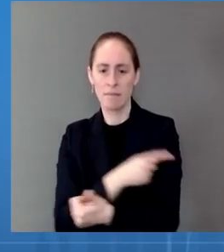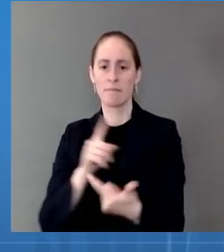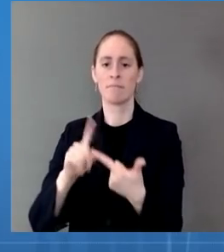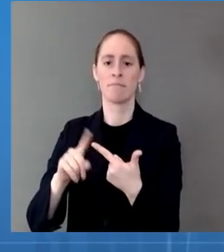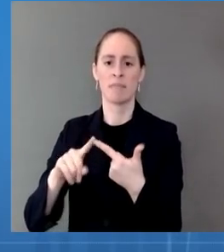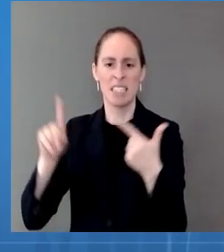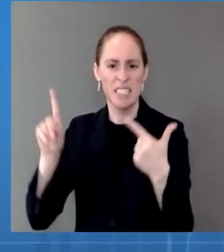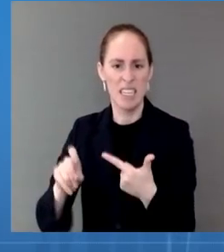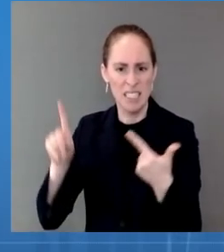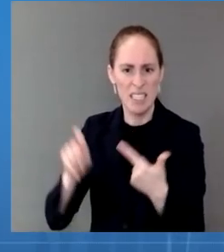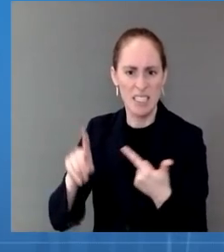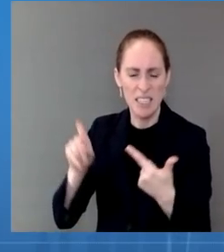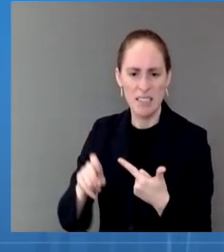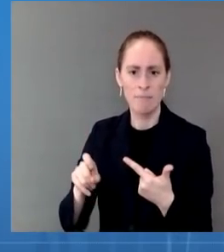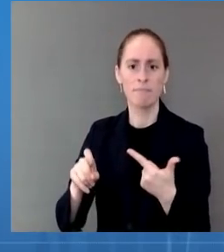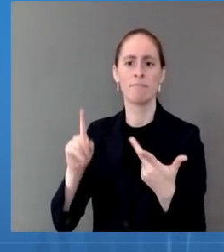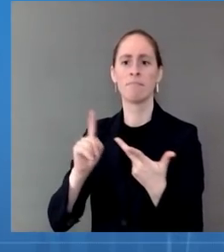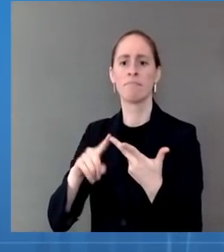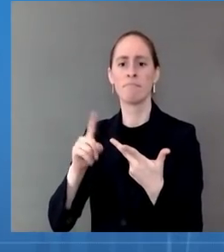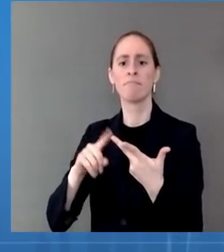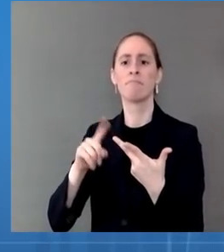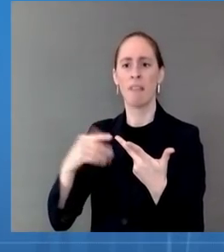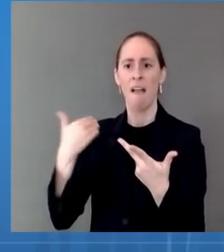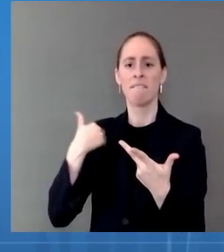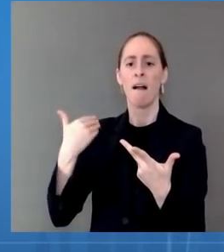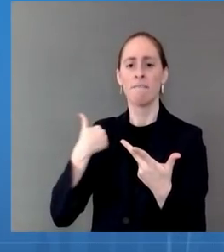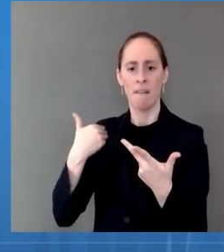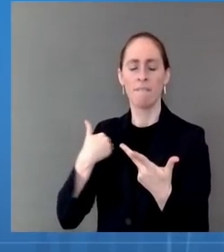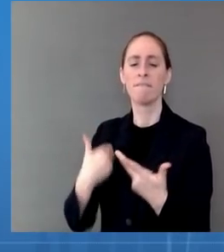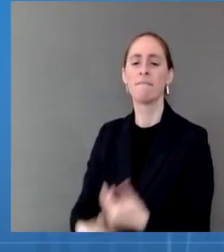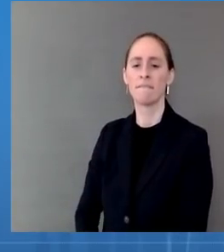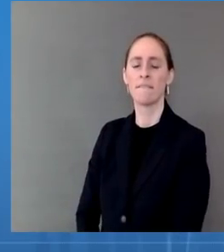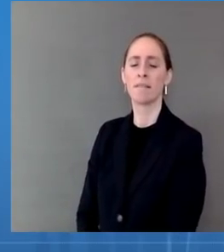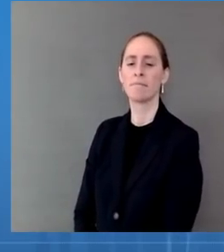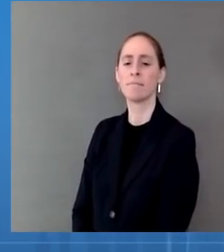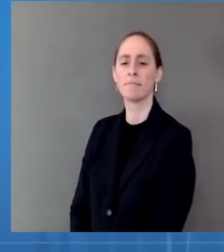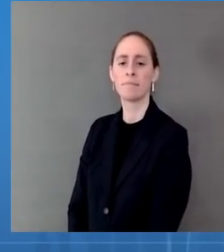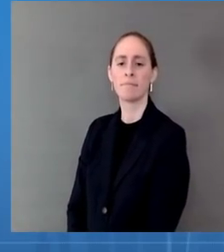of breakthrough cases, both for two doses of vaccine and now for booster shots as well.